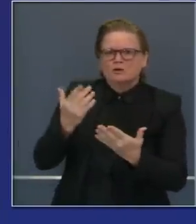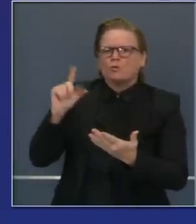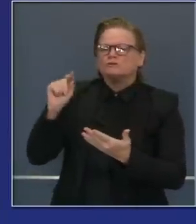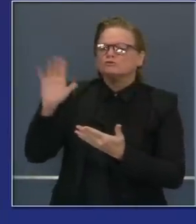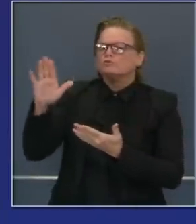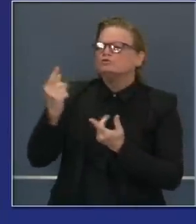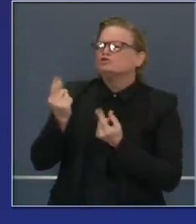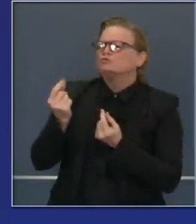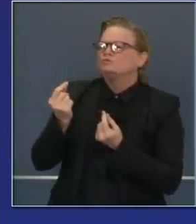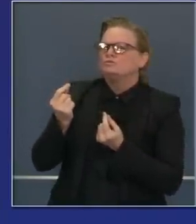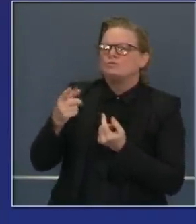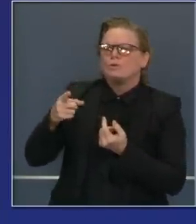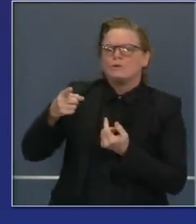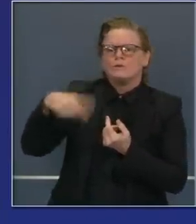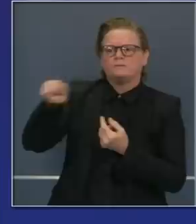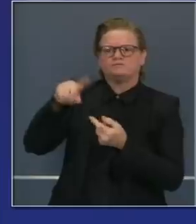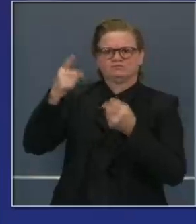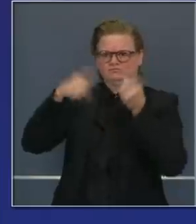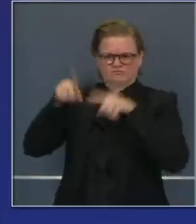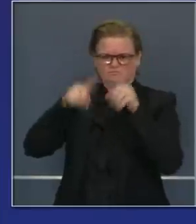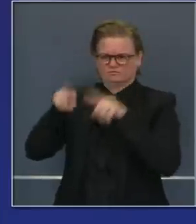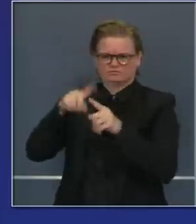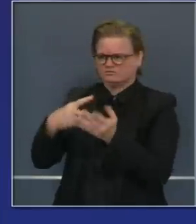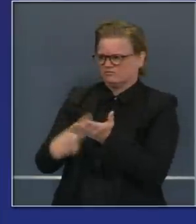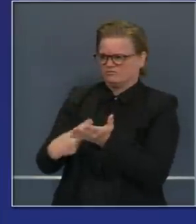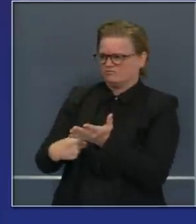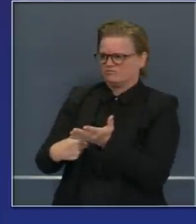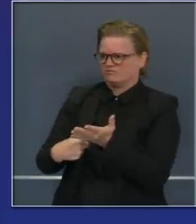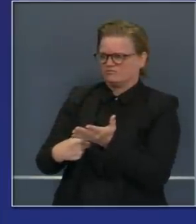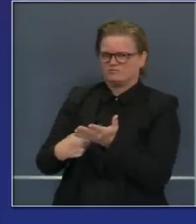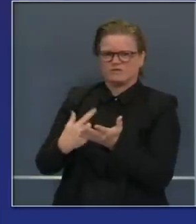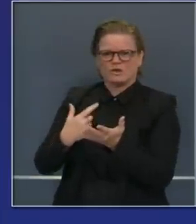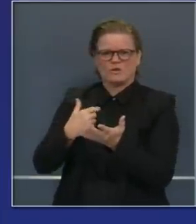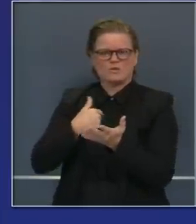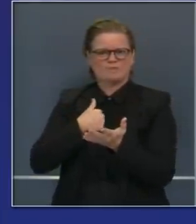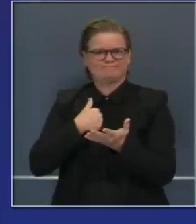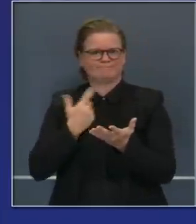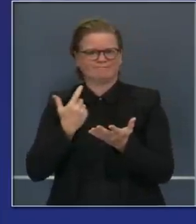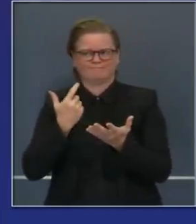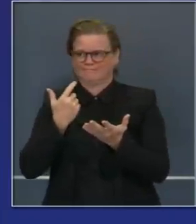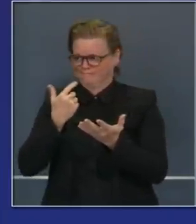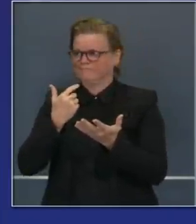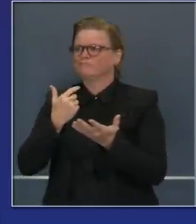RECOMMENDATIONS WE TOOK IN TERM, THAT THEY ARE BEING WORKED ON IN